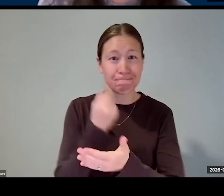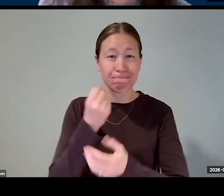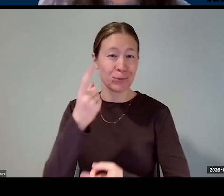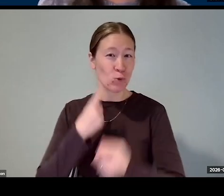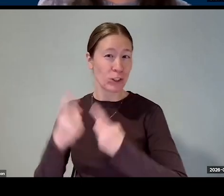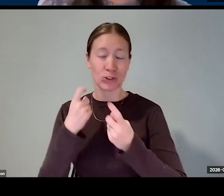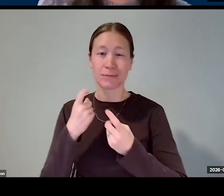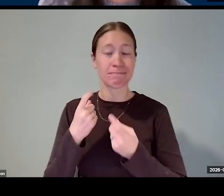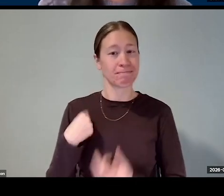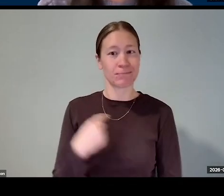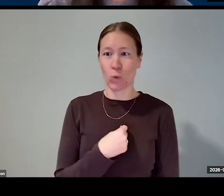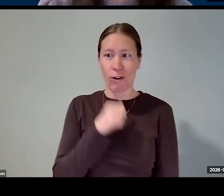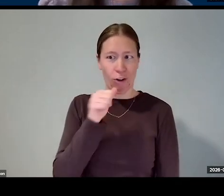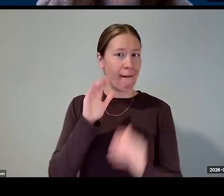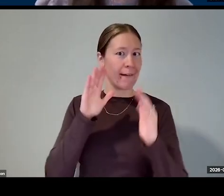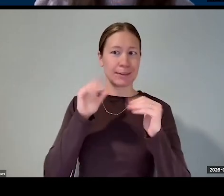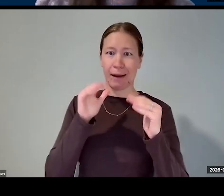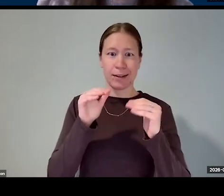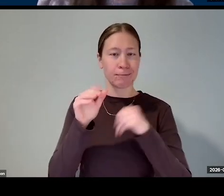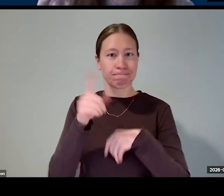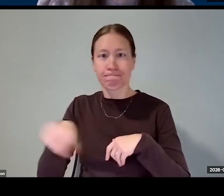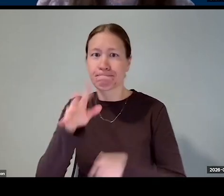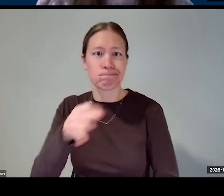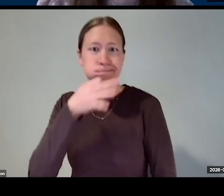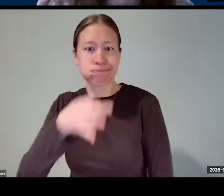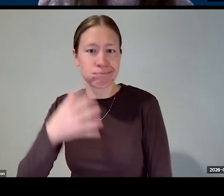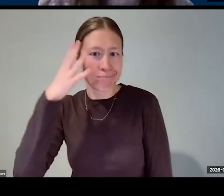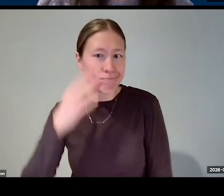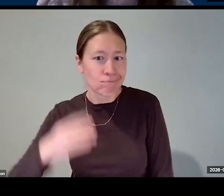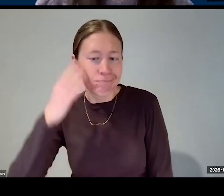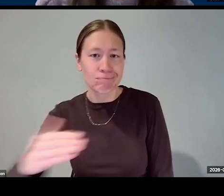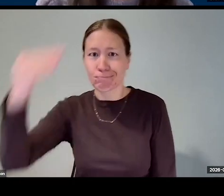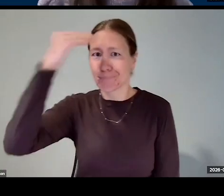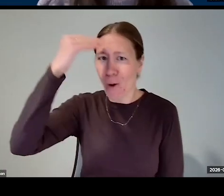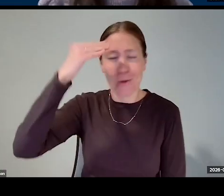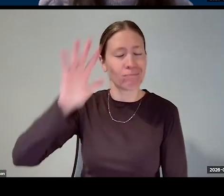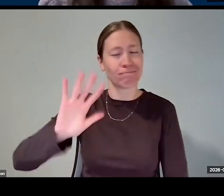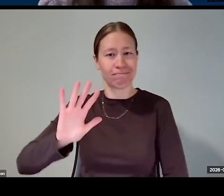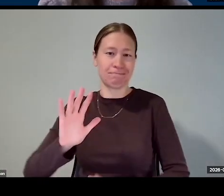We are not expecting anyone to be an expert in this work overnight, and we want everyone